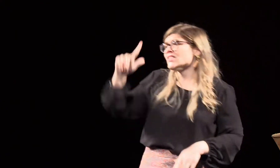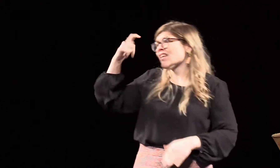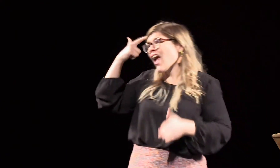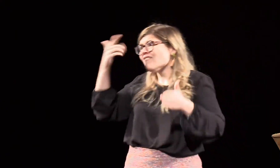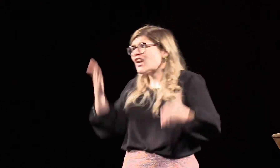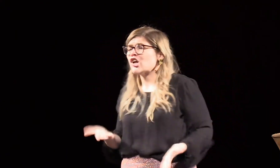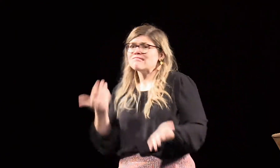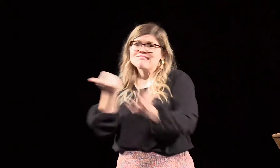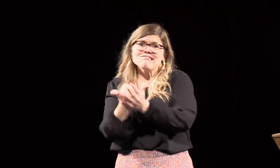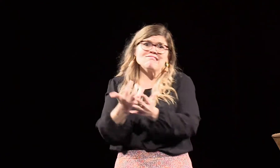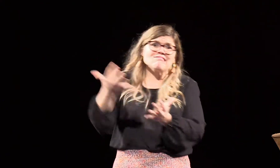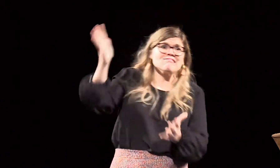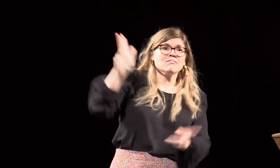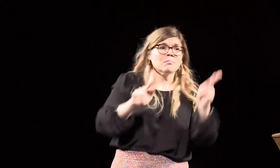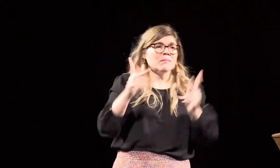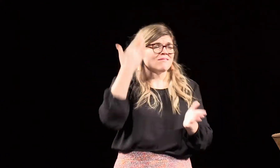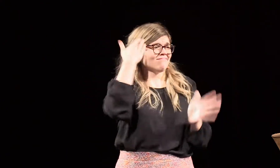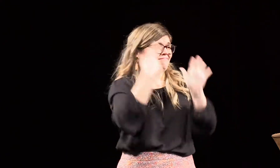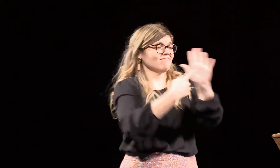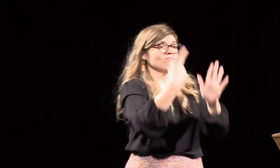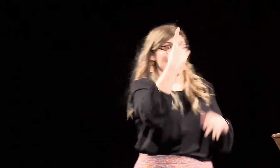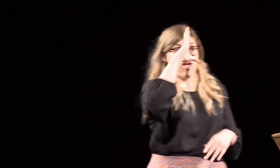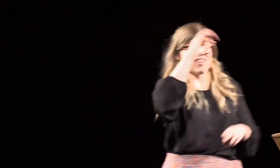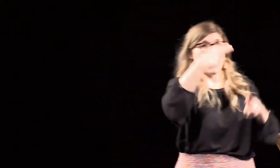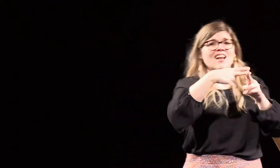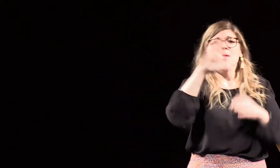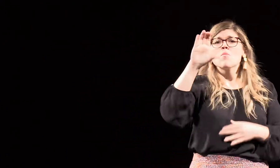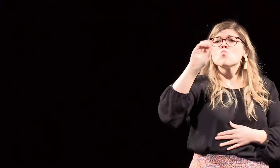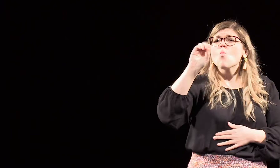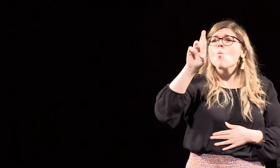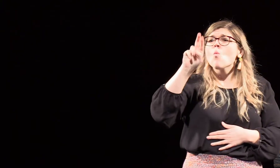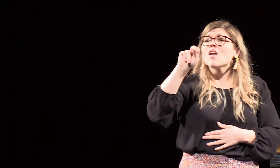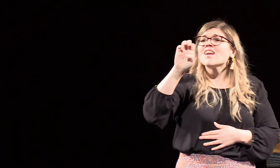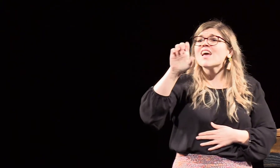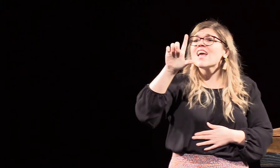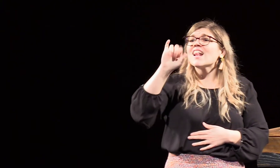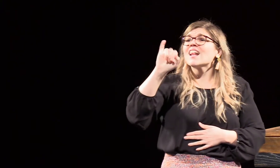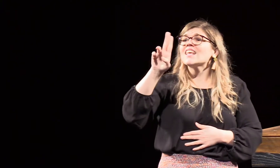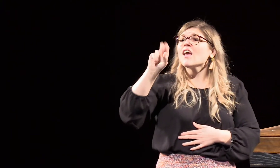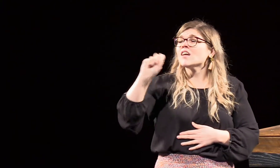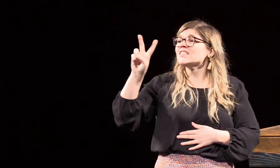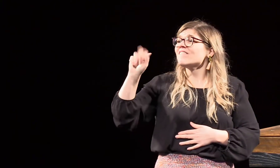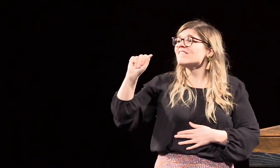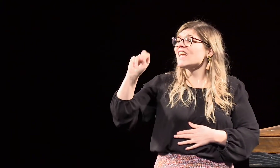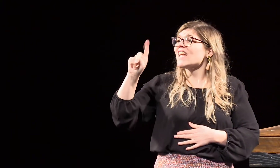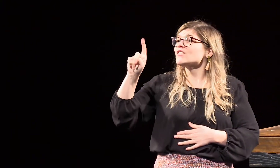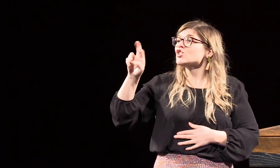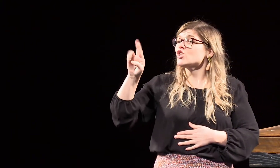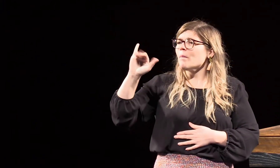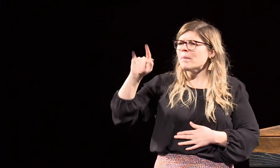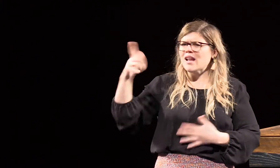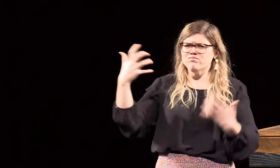He painted portraits for senators, governors. One of his commissions was actually for a man